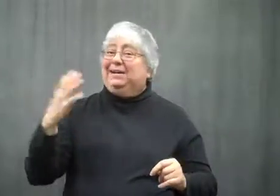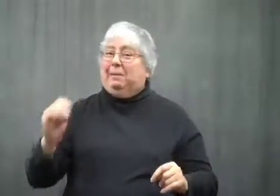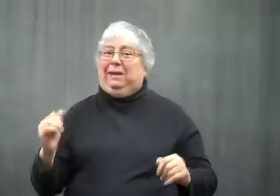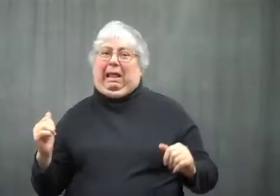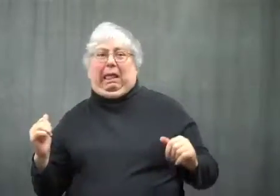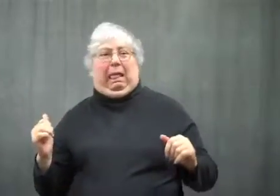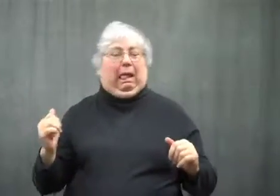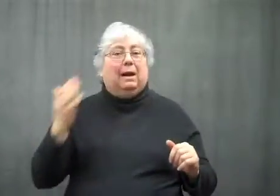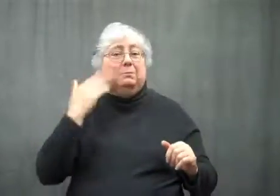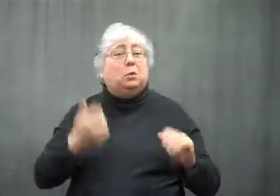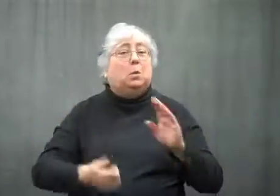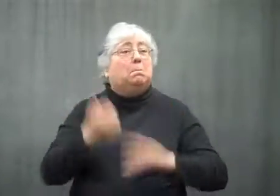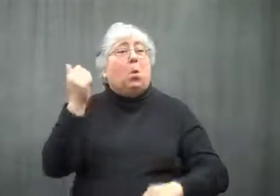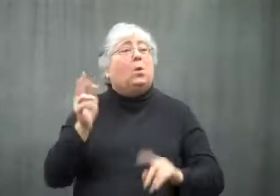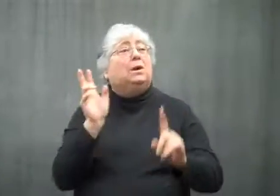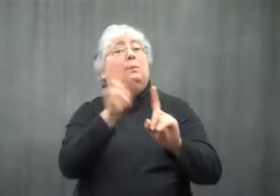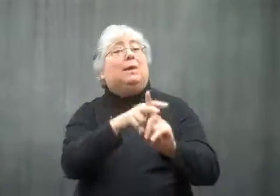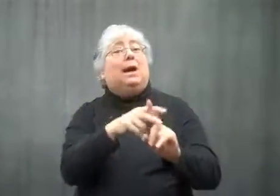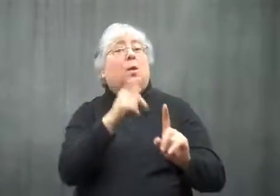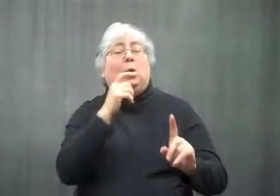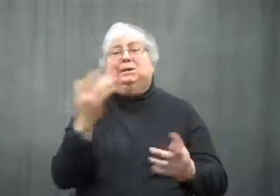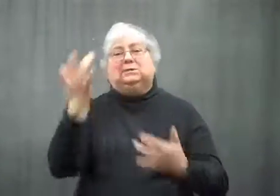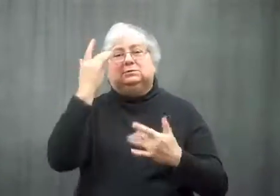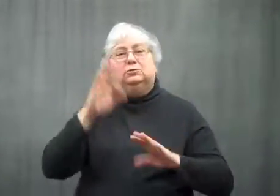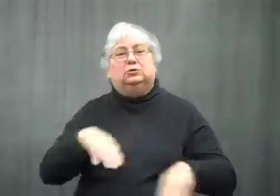The companies are reluctant; the majority of children covered would be sick children.